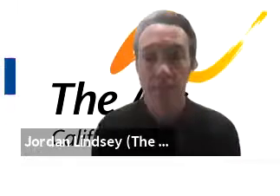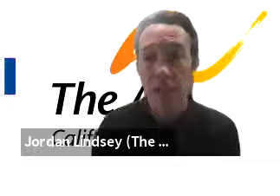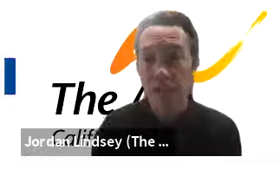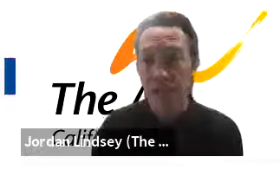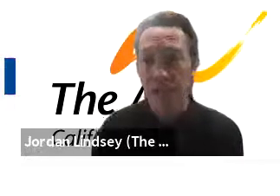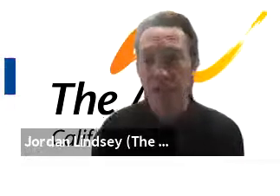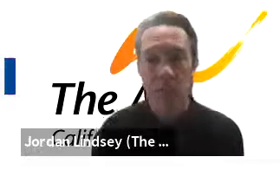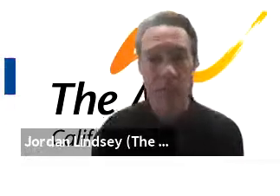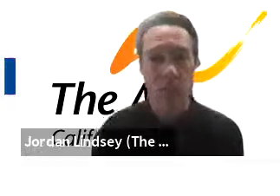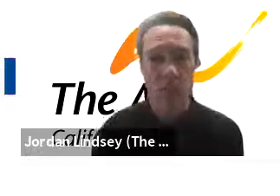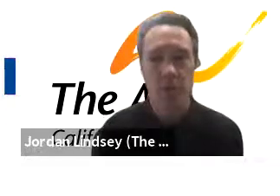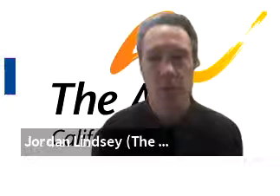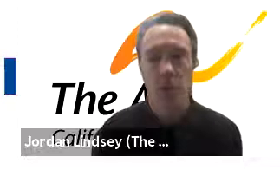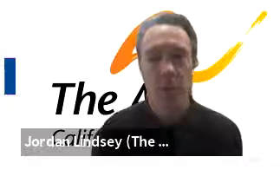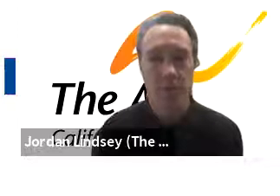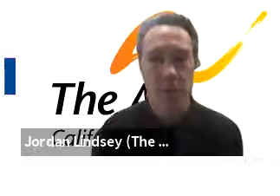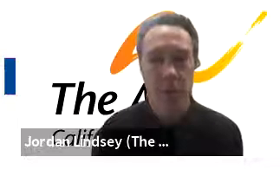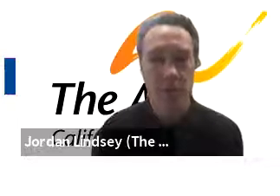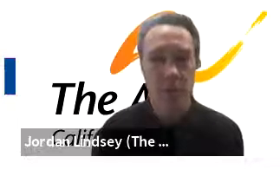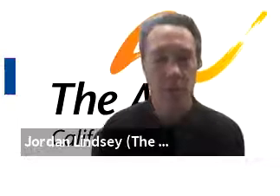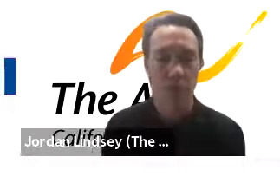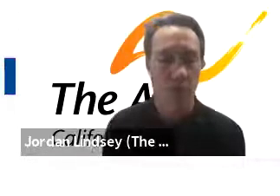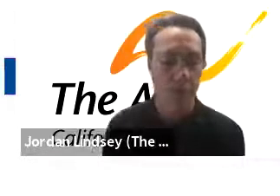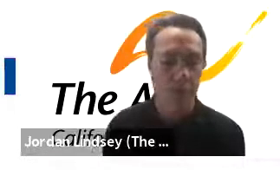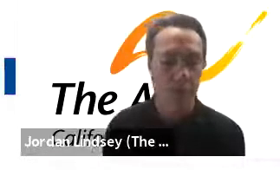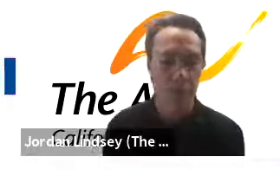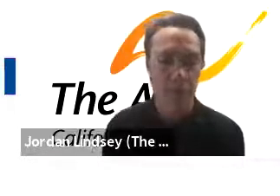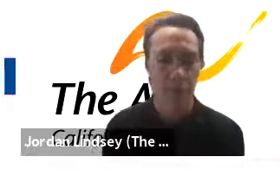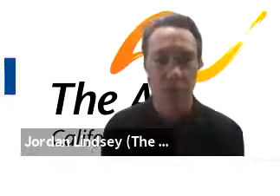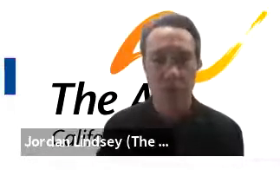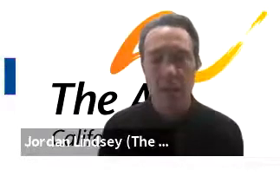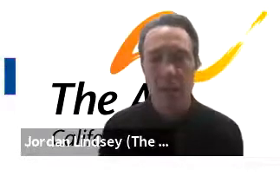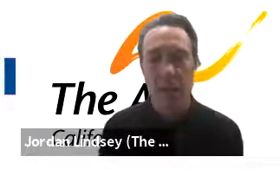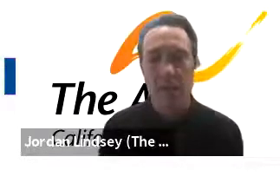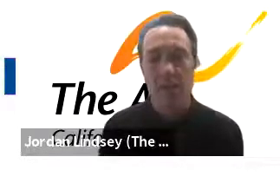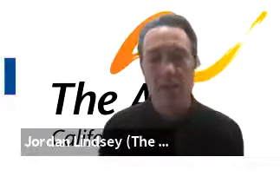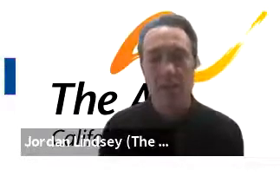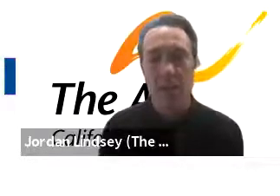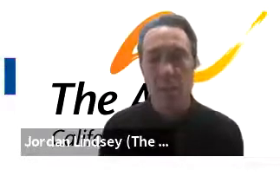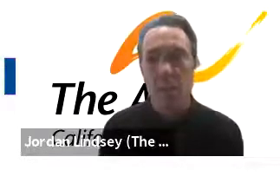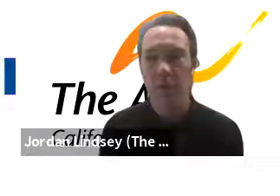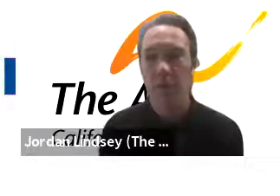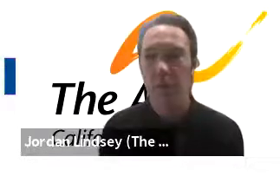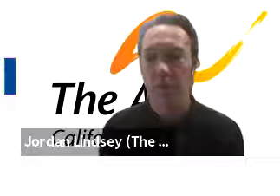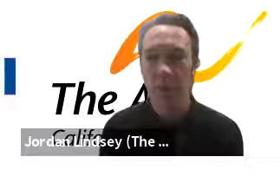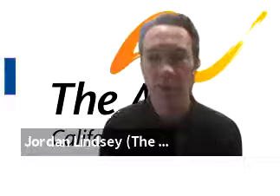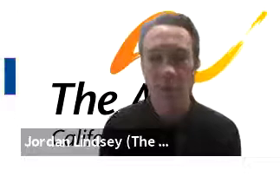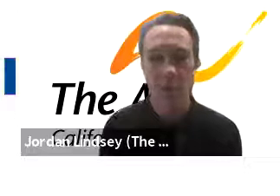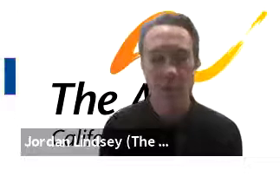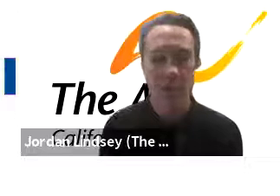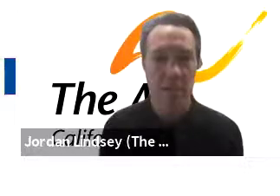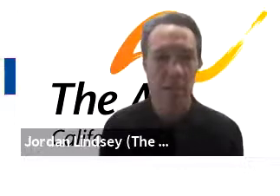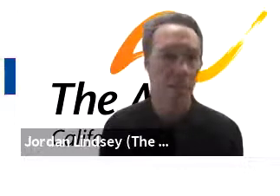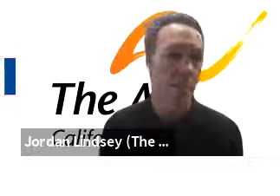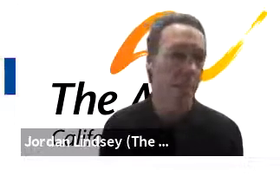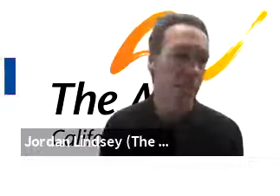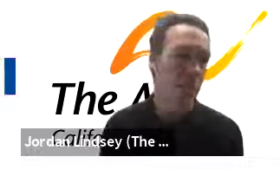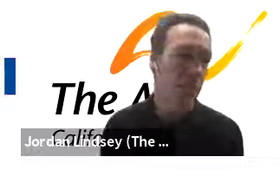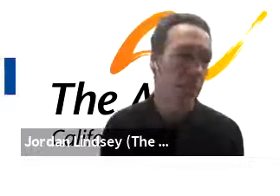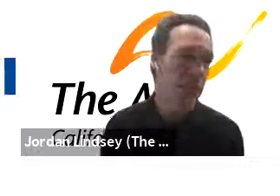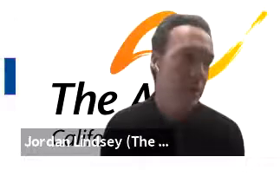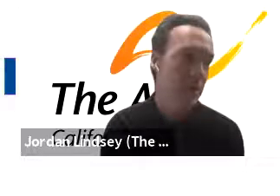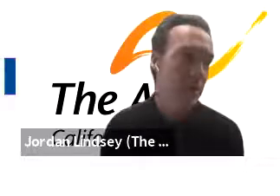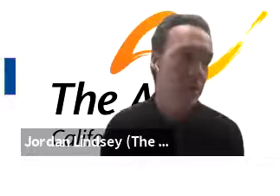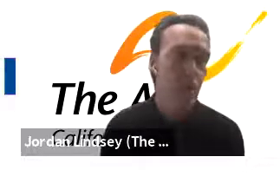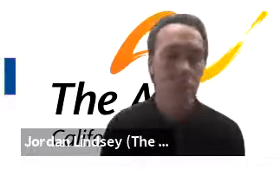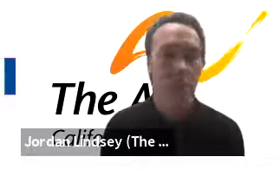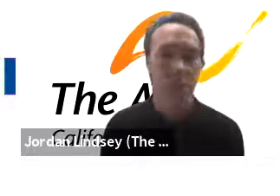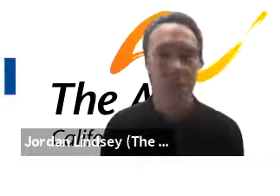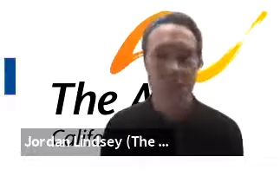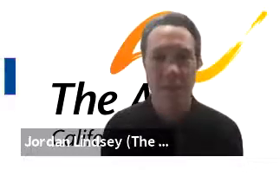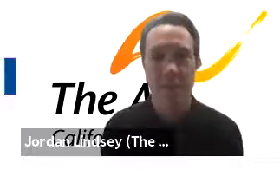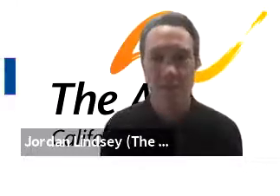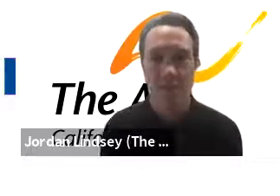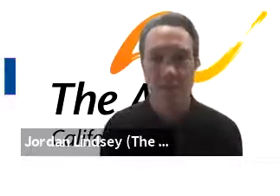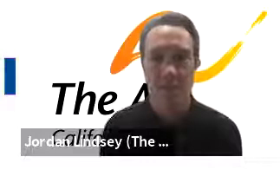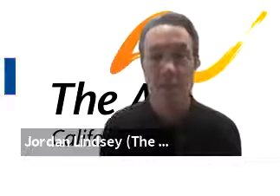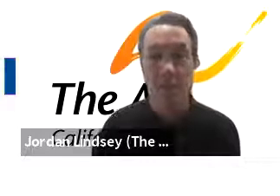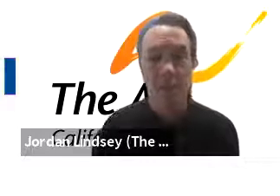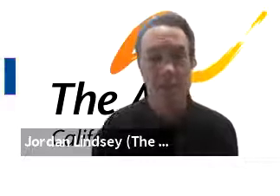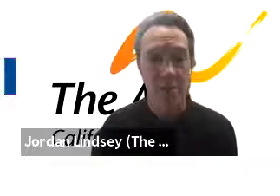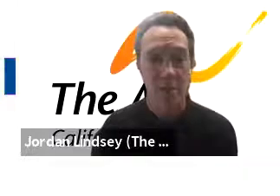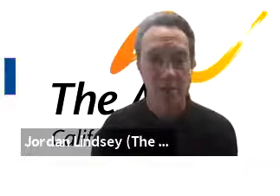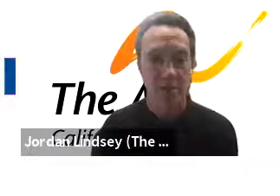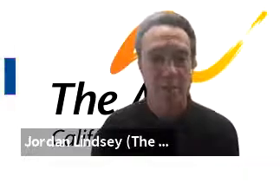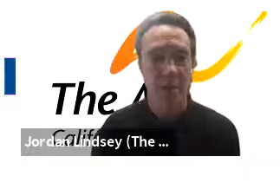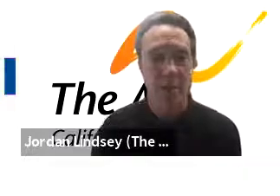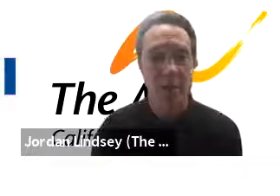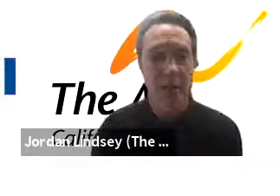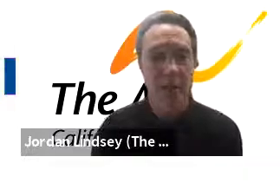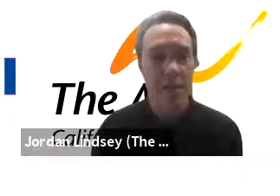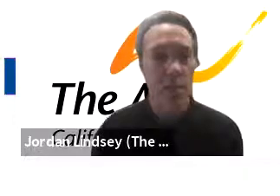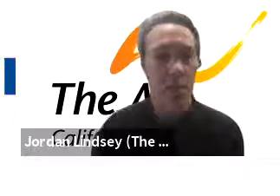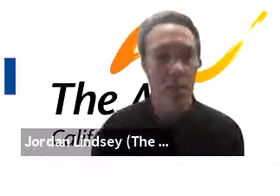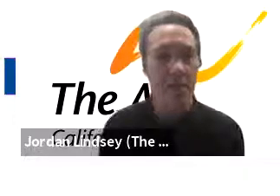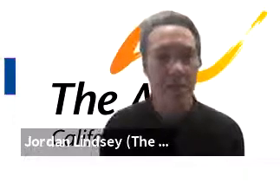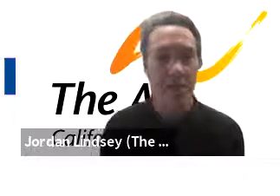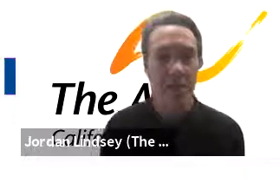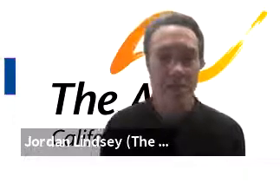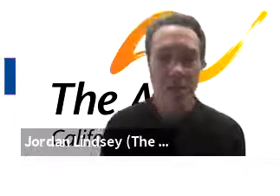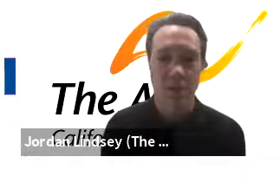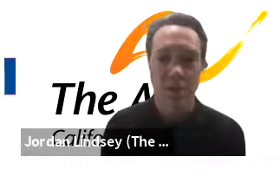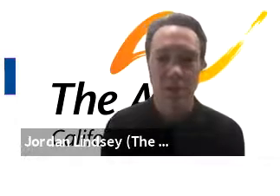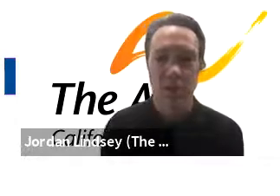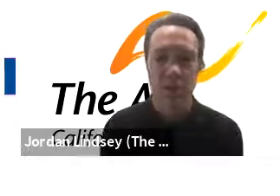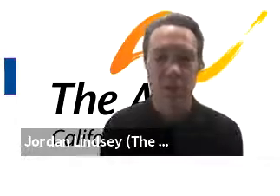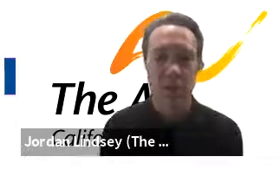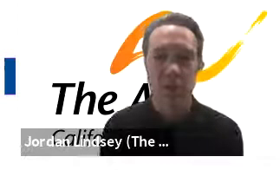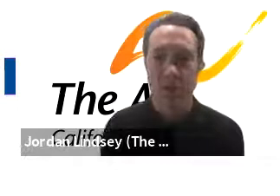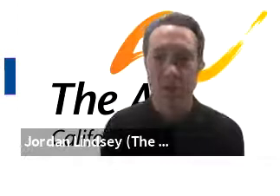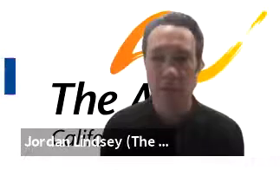Jordan Lindsey (The Arc CA): Project and these webinars are all about and alternative services is something that was provided and granted for granted by the Department of developmental services in response to coven and we pulled out here a section of the.